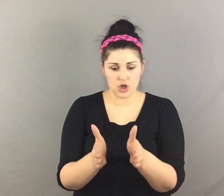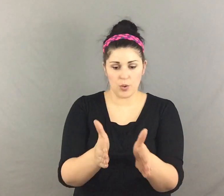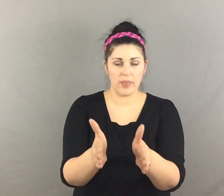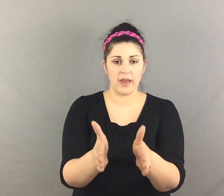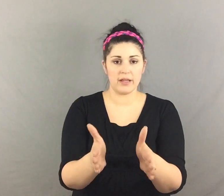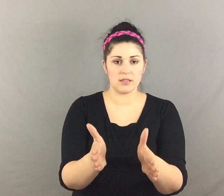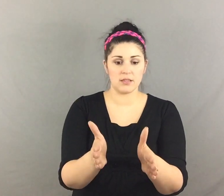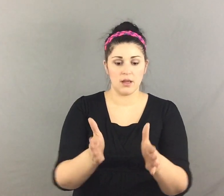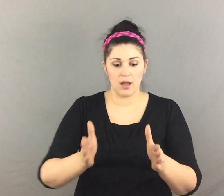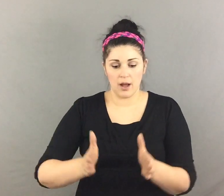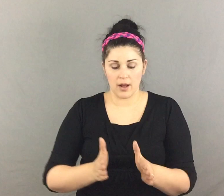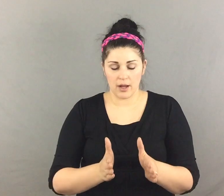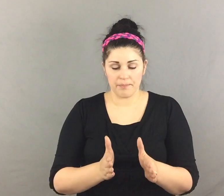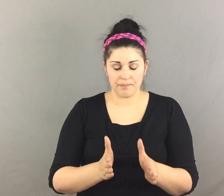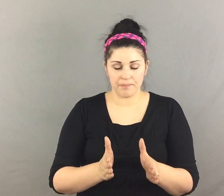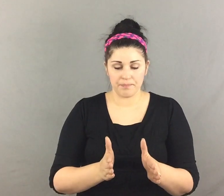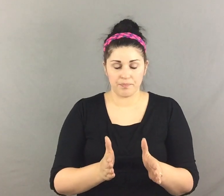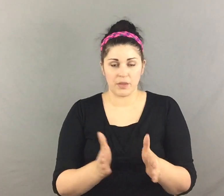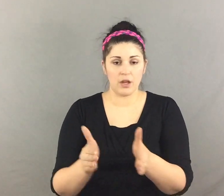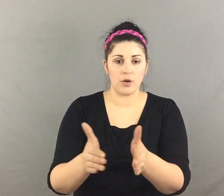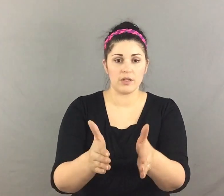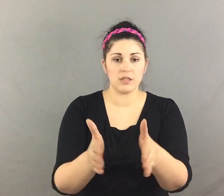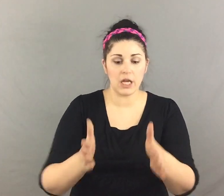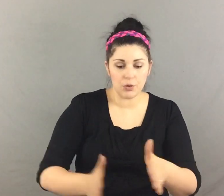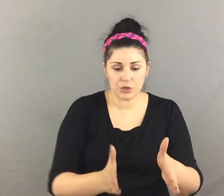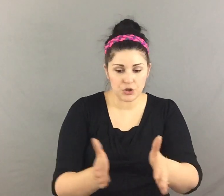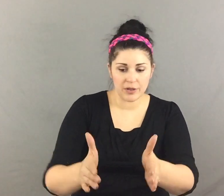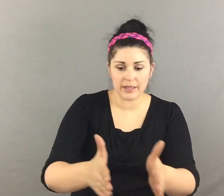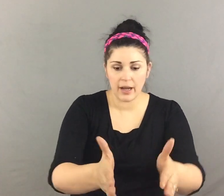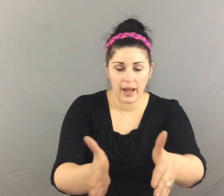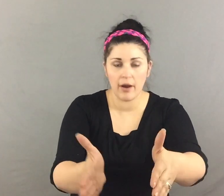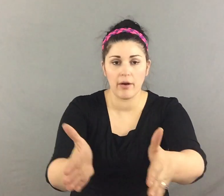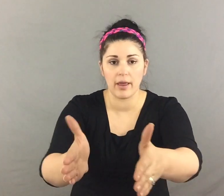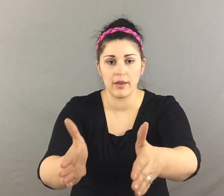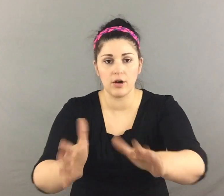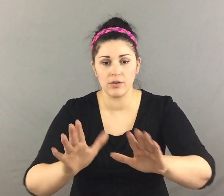showing that it's um, you know, it's a, in a restricted area. You know,